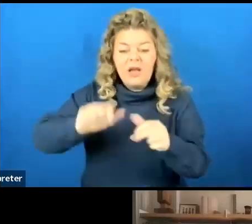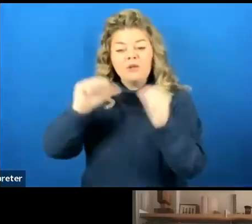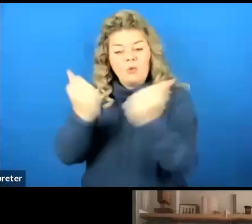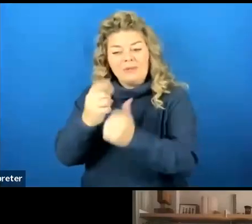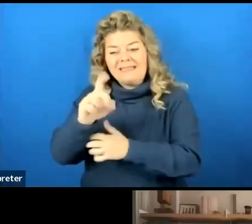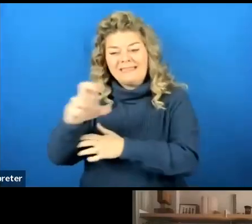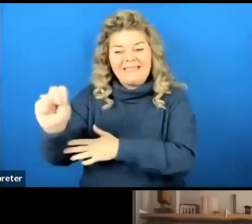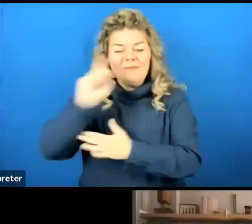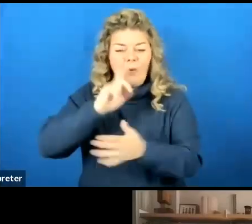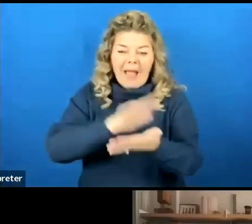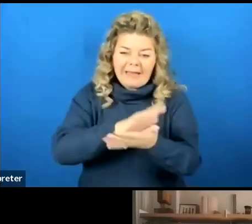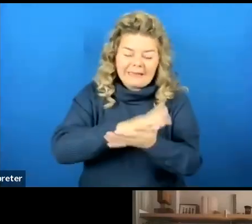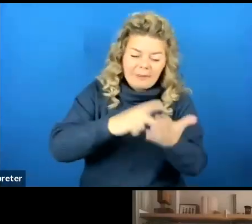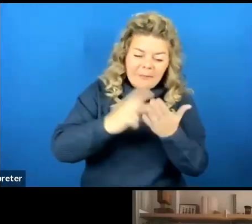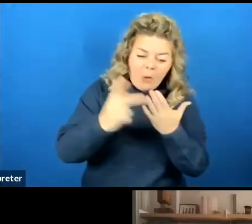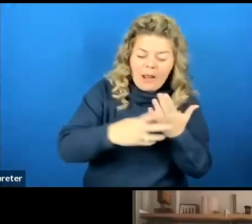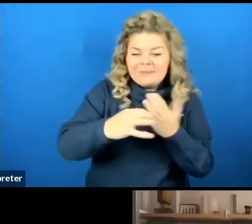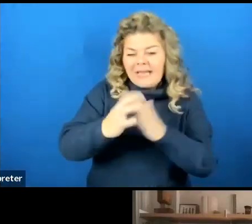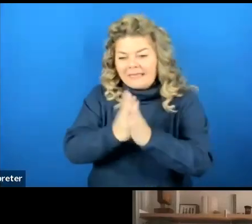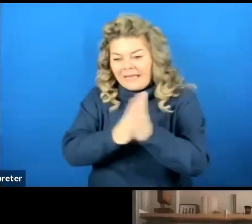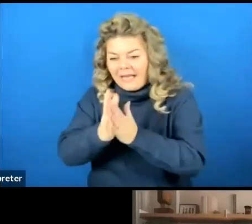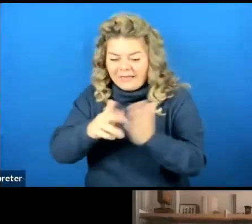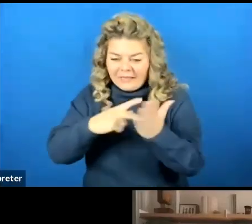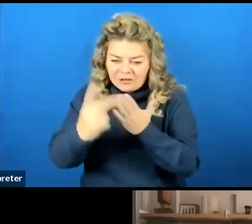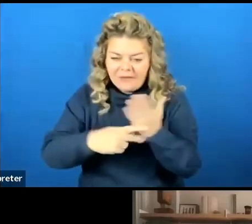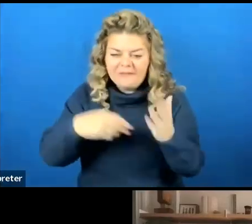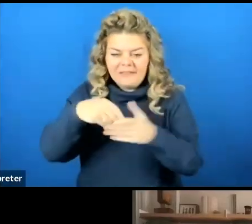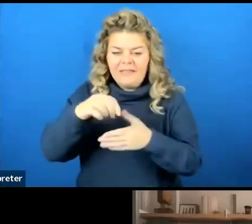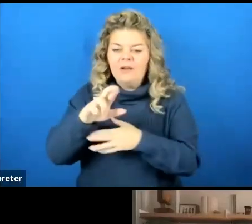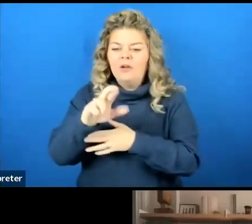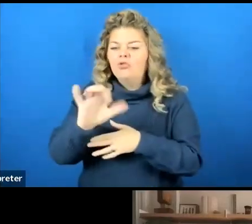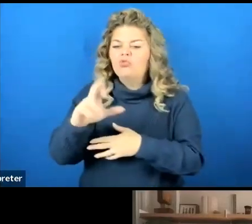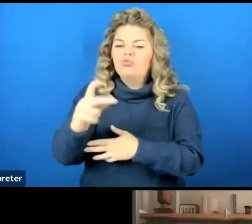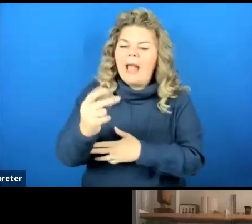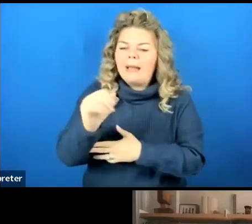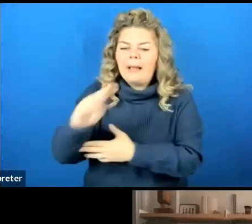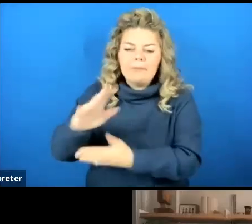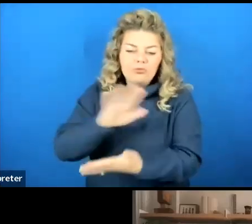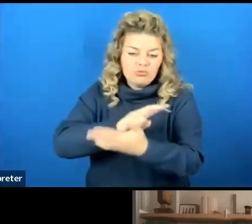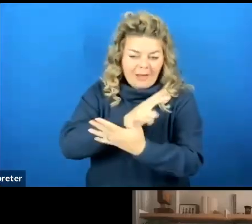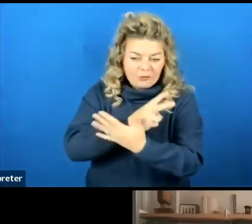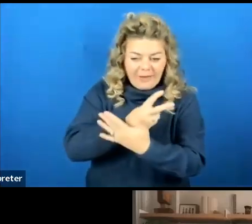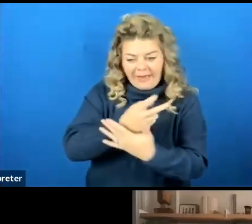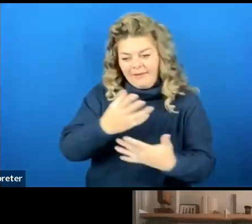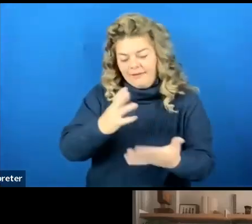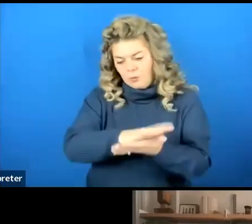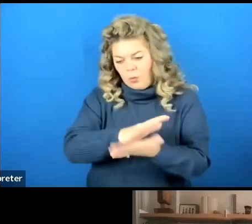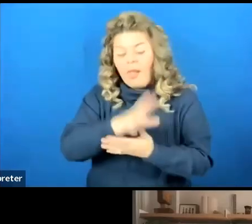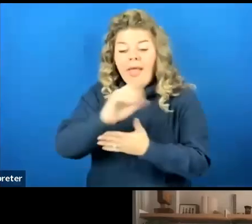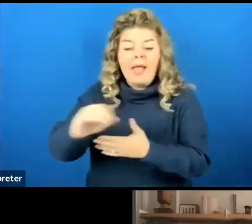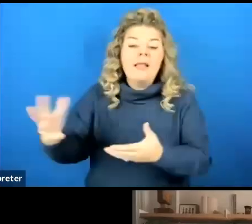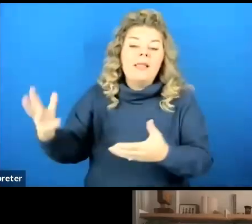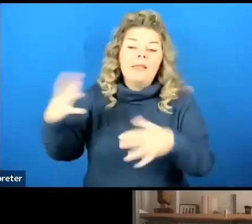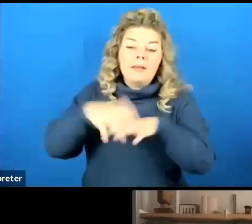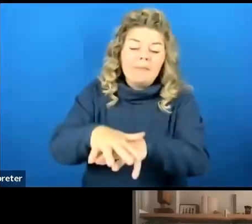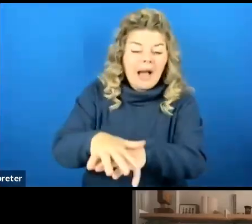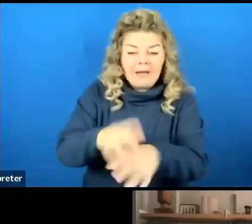and initiatives in the Racom graduate school and chair of the combined program in Education and Psychology.